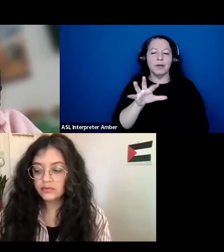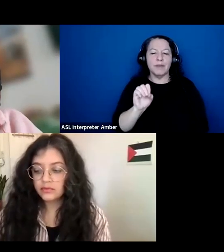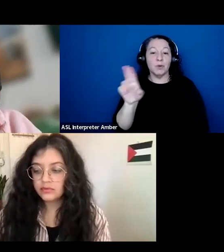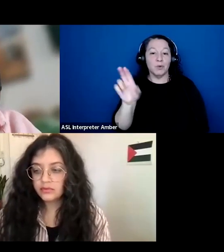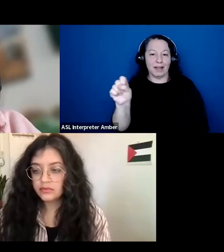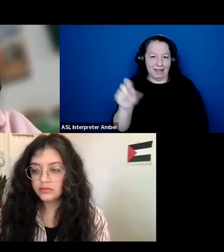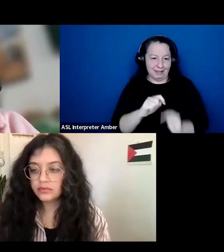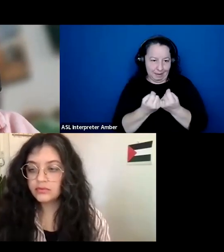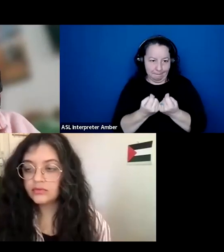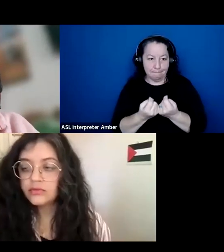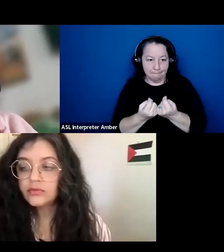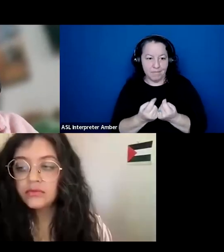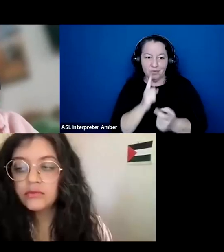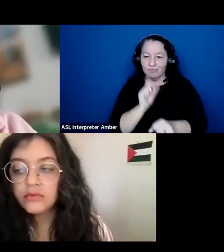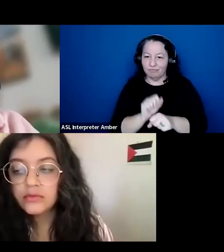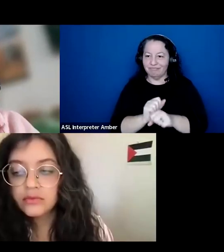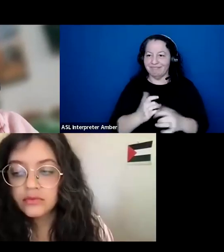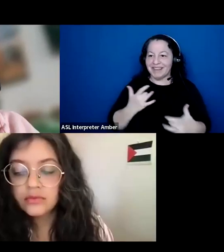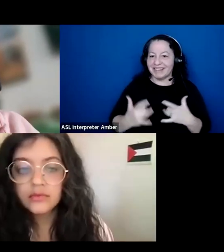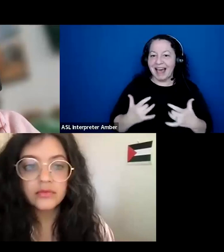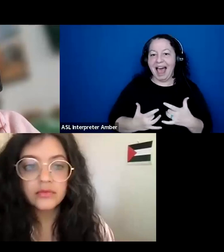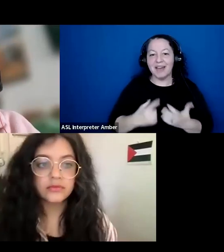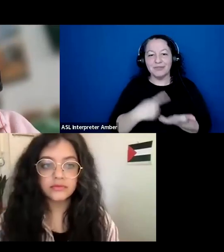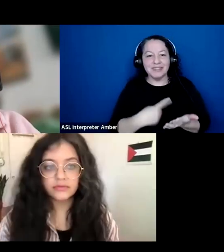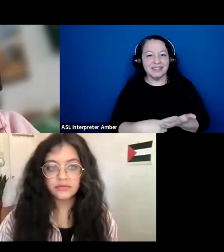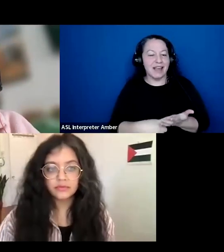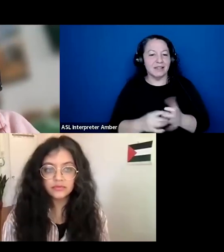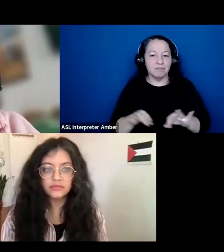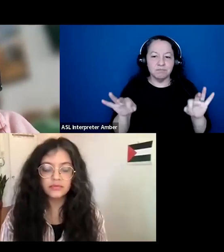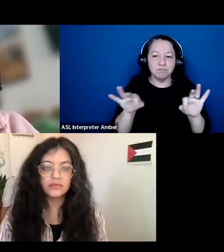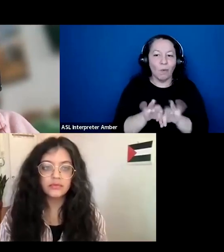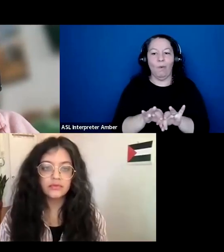We are really excited to dig into a vital conversation about militarism,